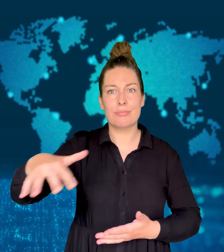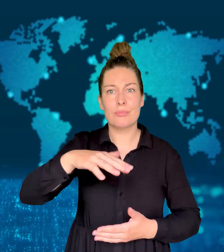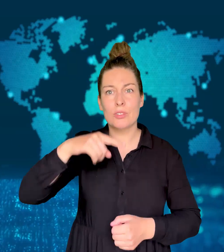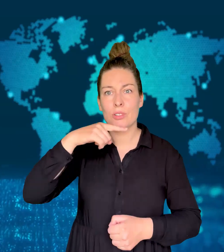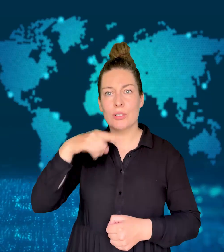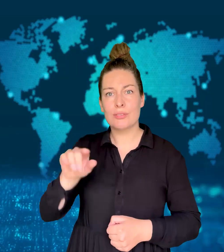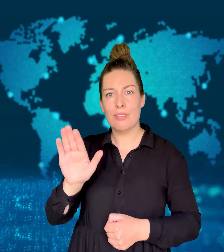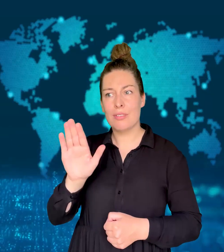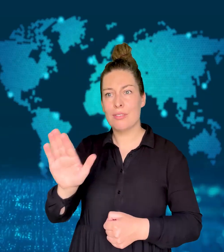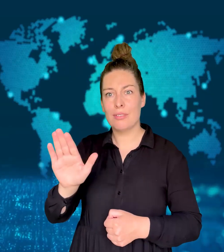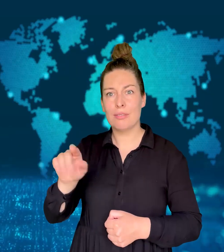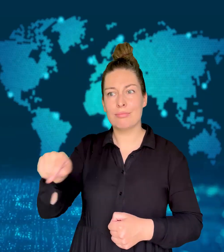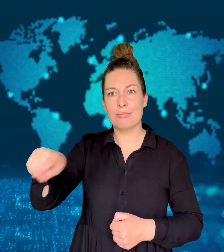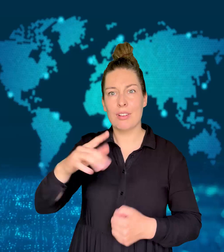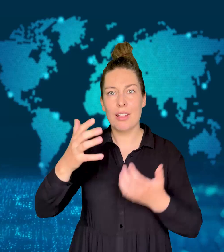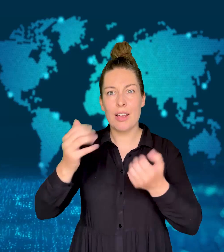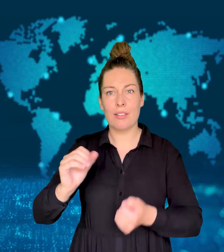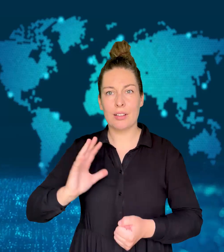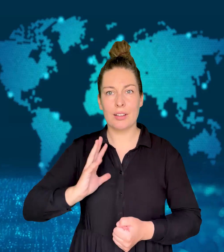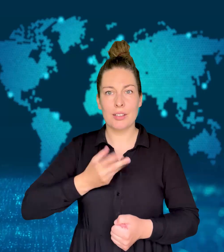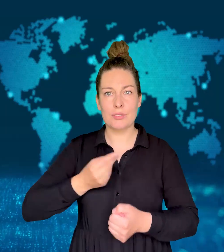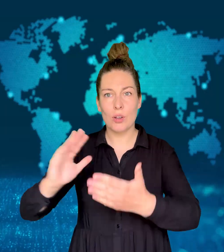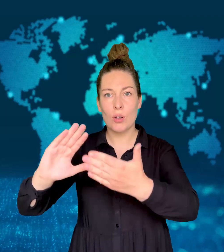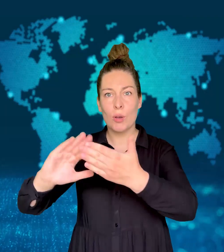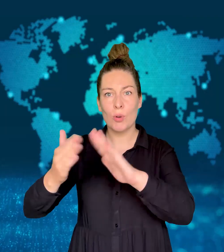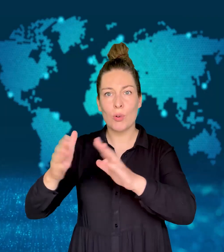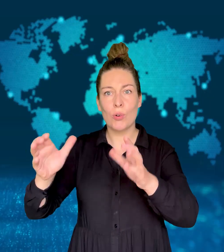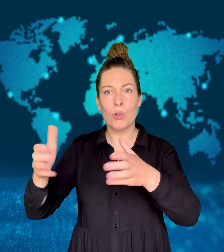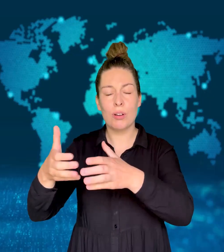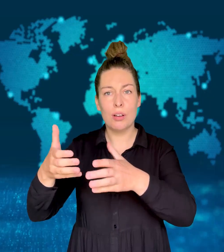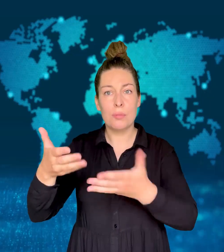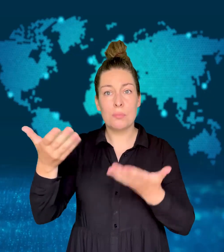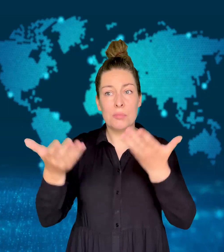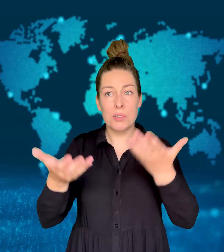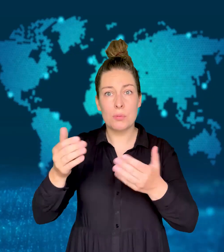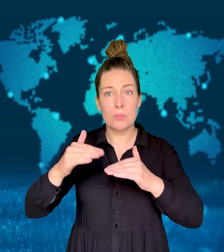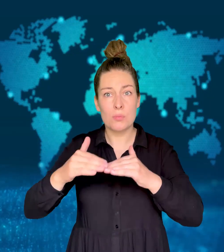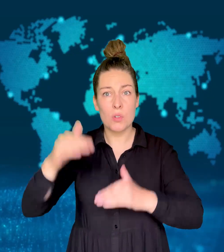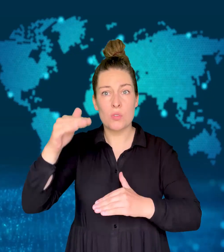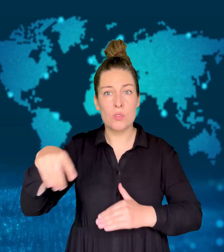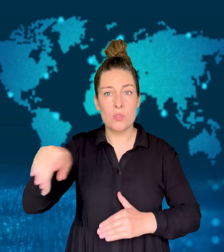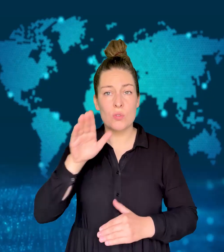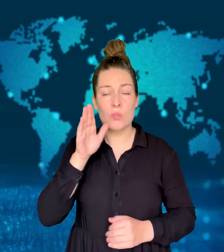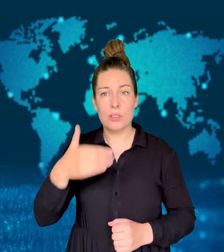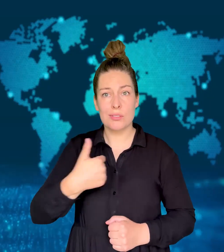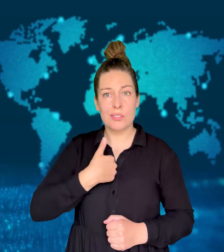Many fear that the law will lead to an increase in the rate of suicide